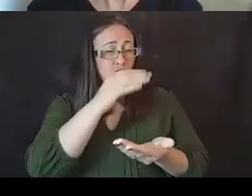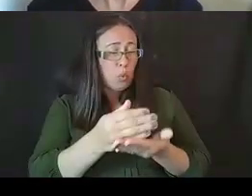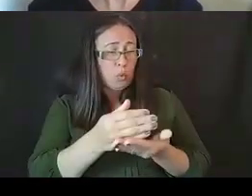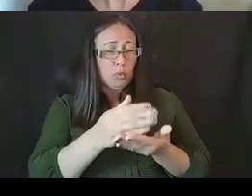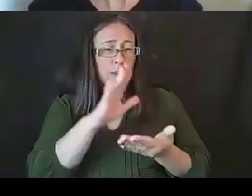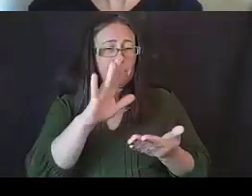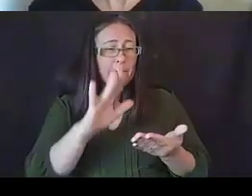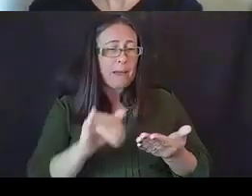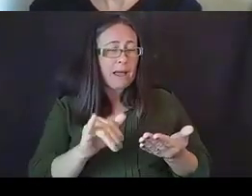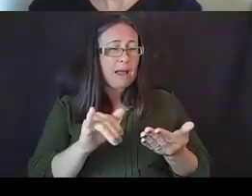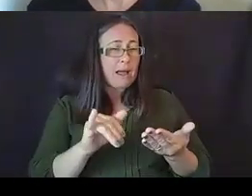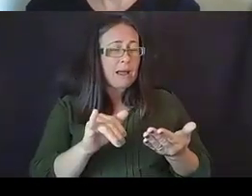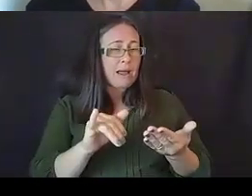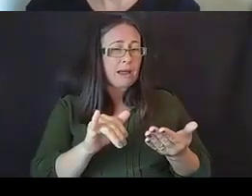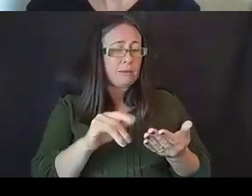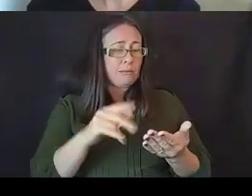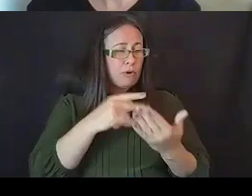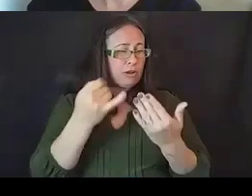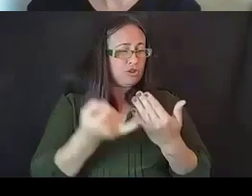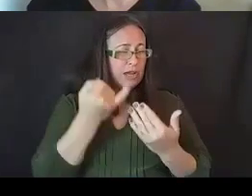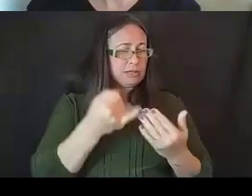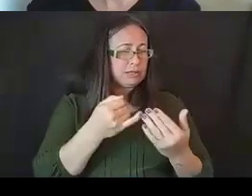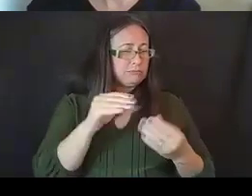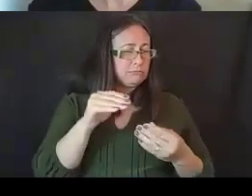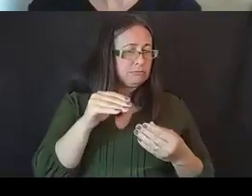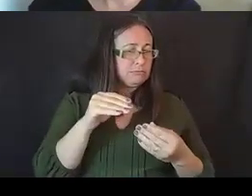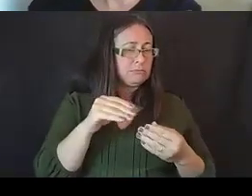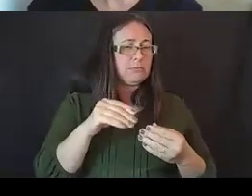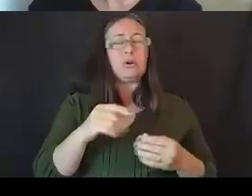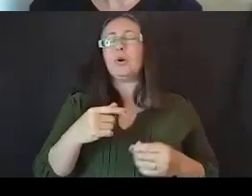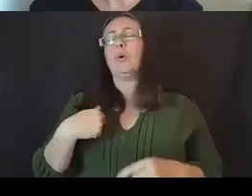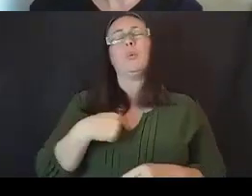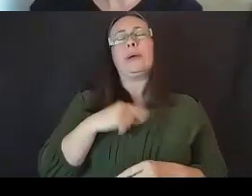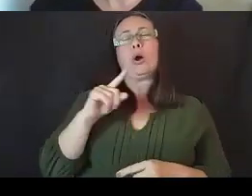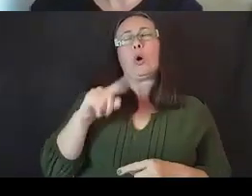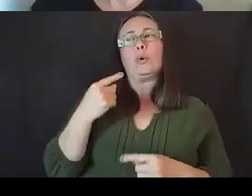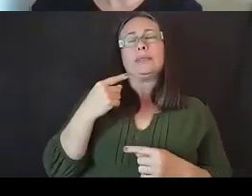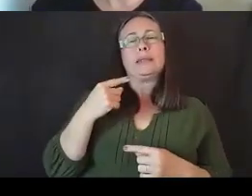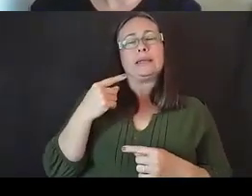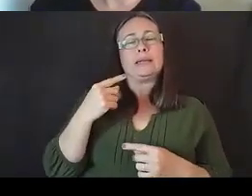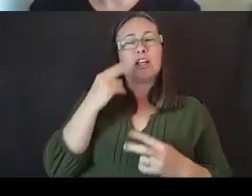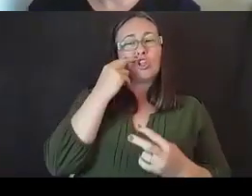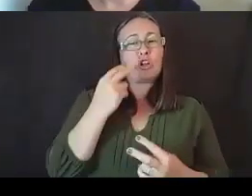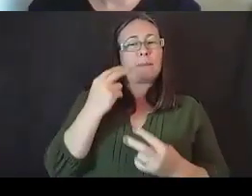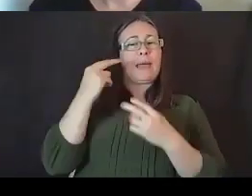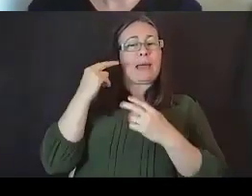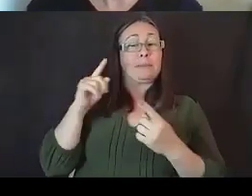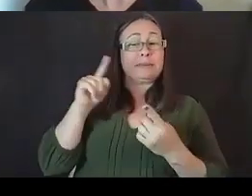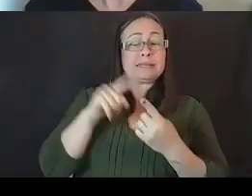Cindy Danielson: Promised, no. We only look backwards because until an award is issued you don't know exactly what's going to be in there,